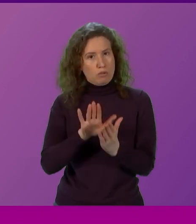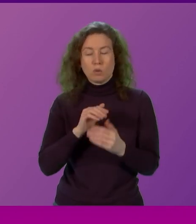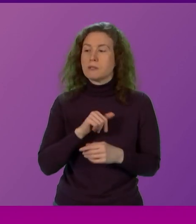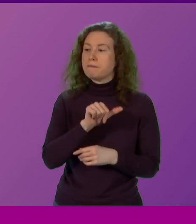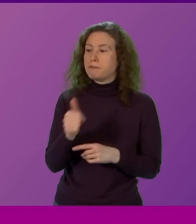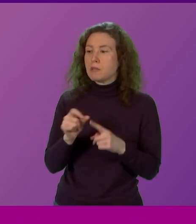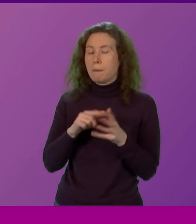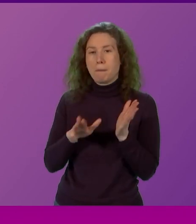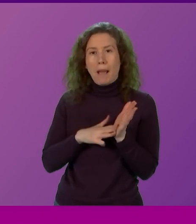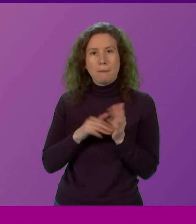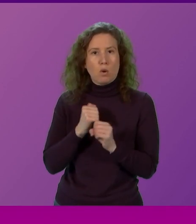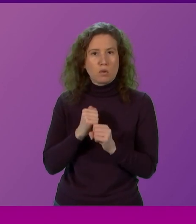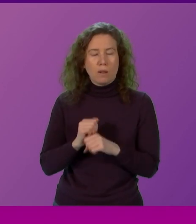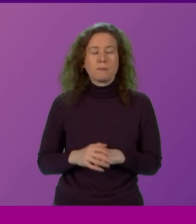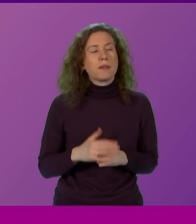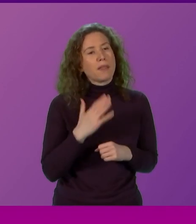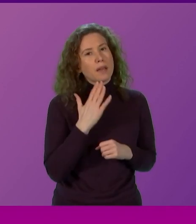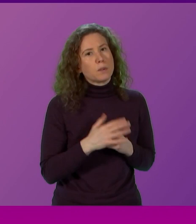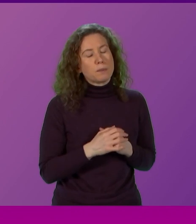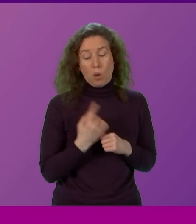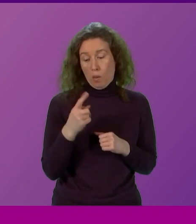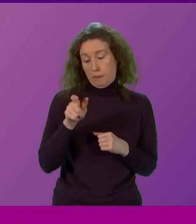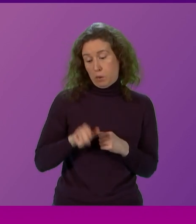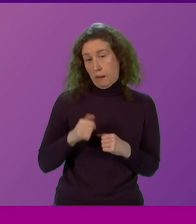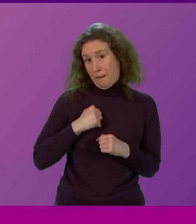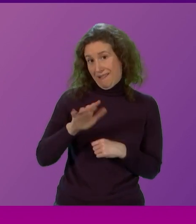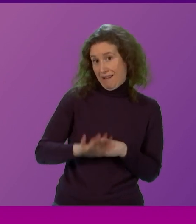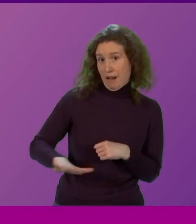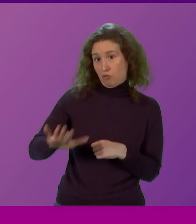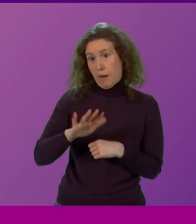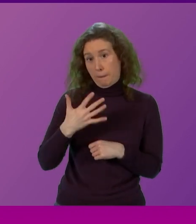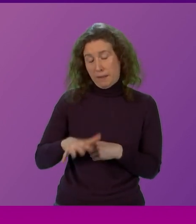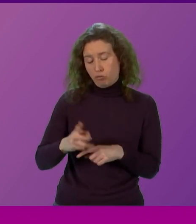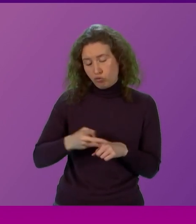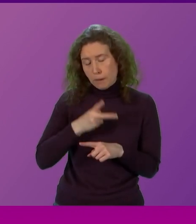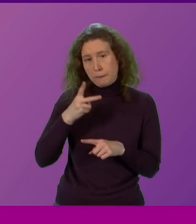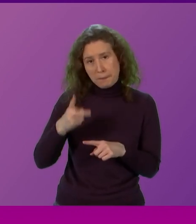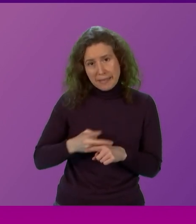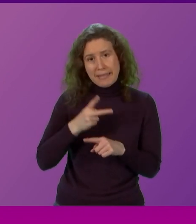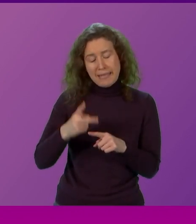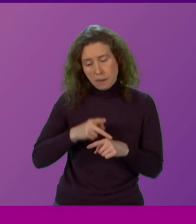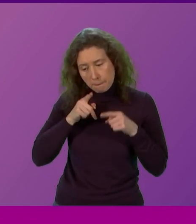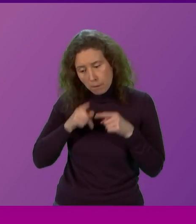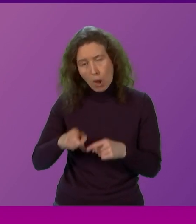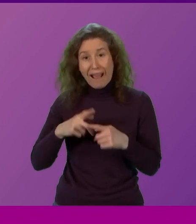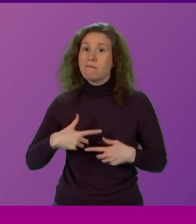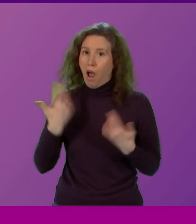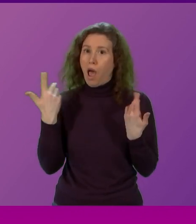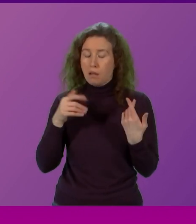A pupil in my region has been subjected to repeated instances of bullying and violence,